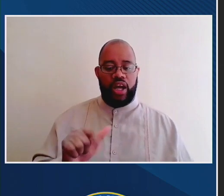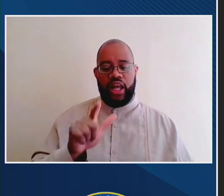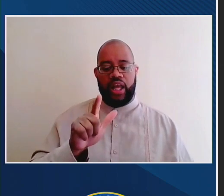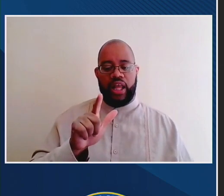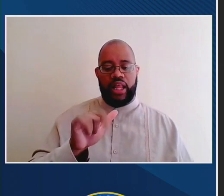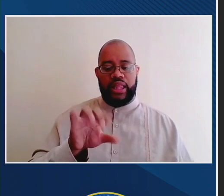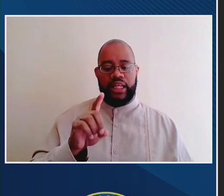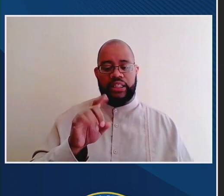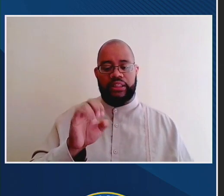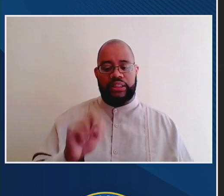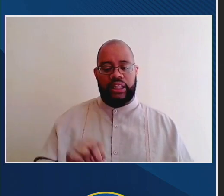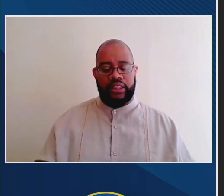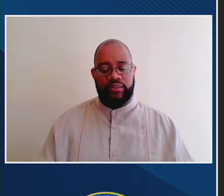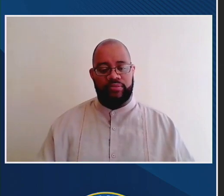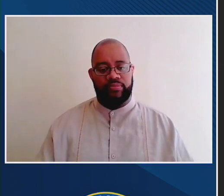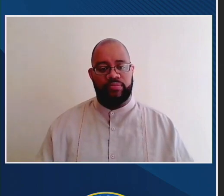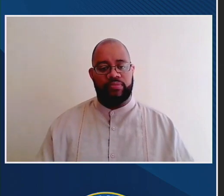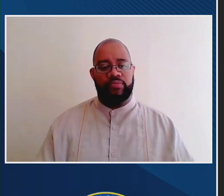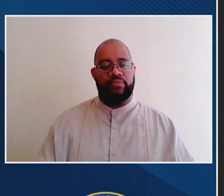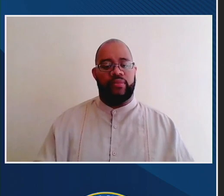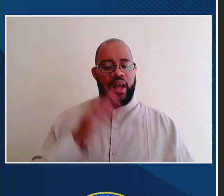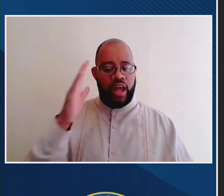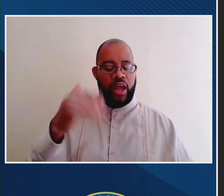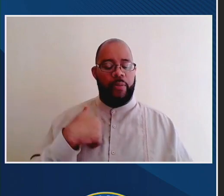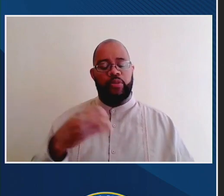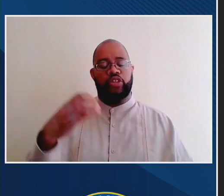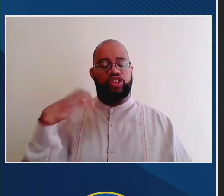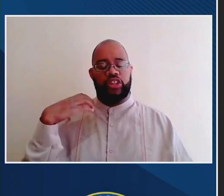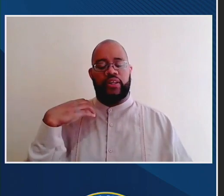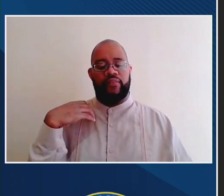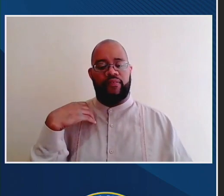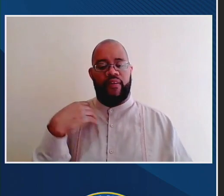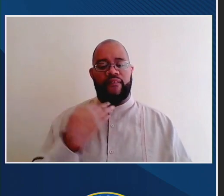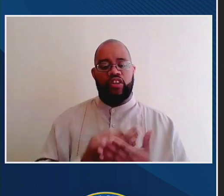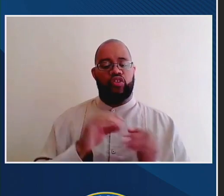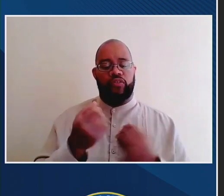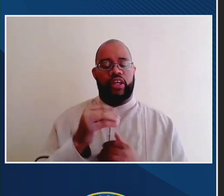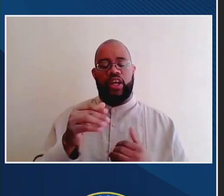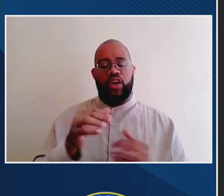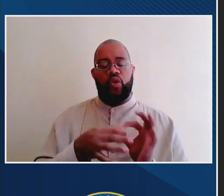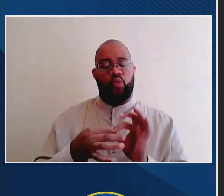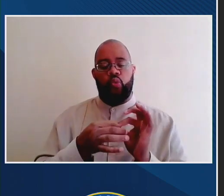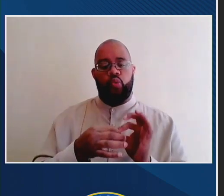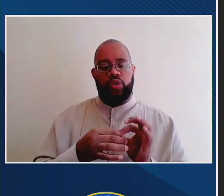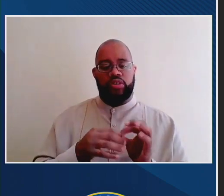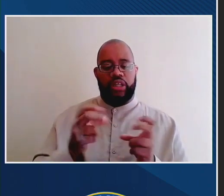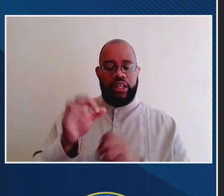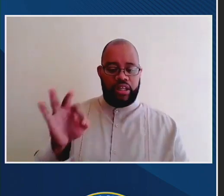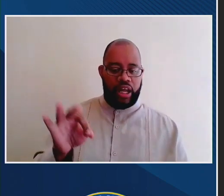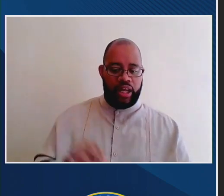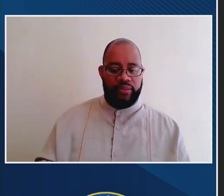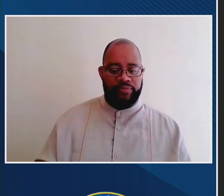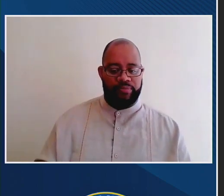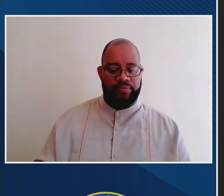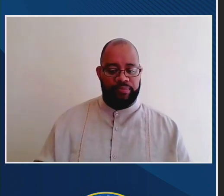Good morning. I'm Erika Linden. I'm the chief compliance officer and Title IX coordinator for Des Moines University, which is a graduate health sciences